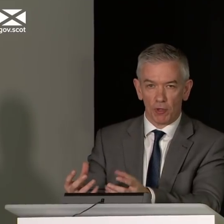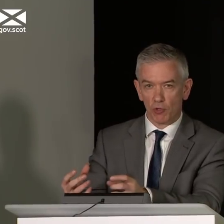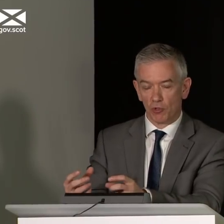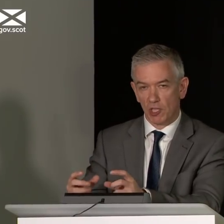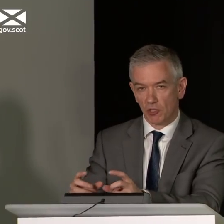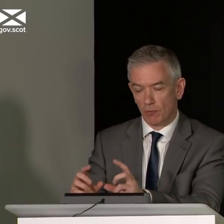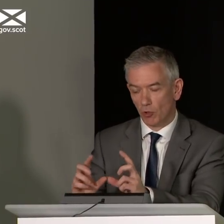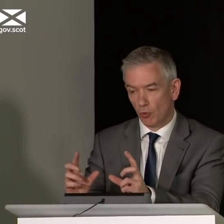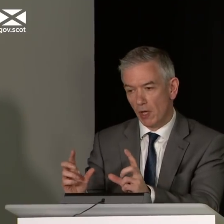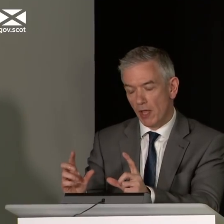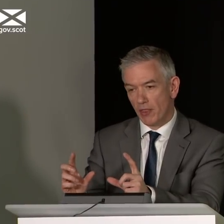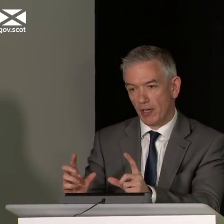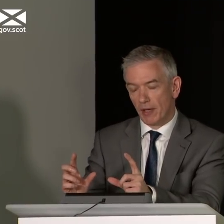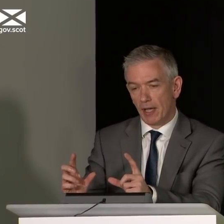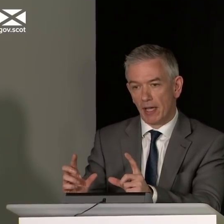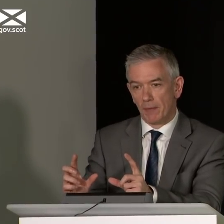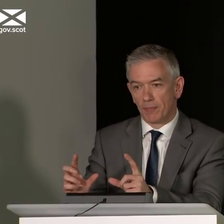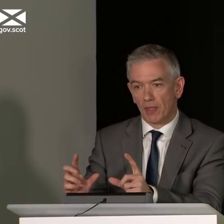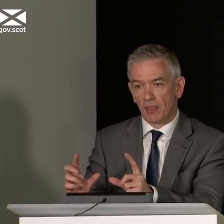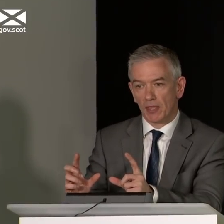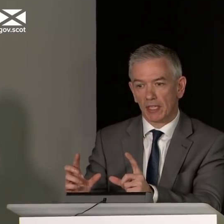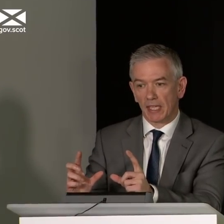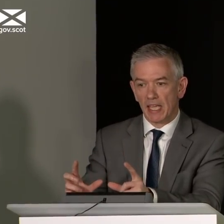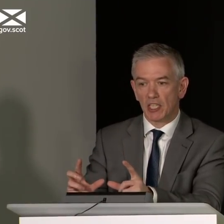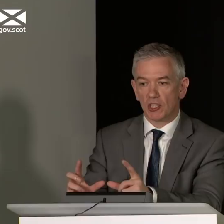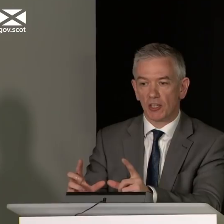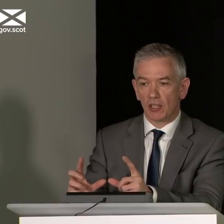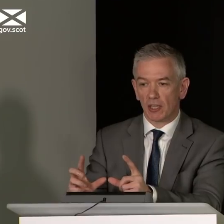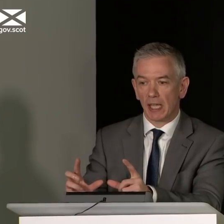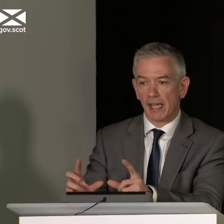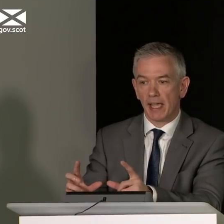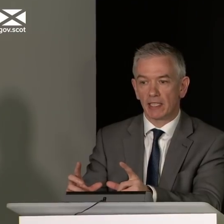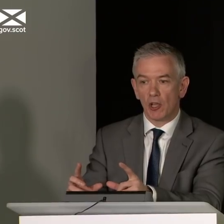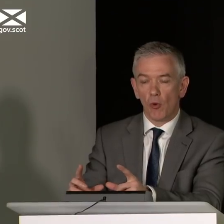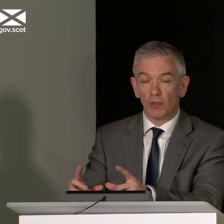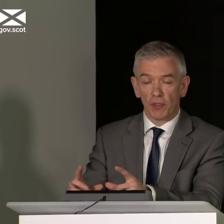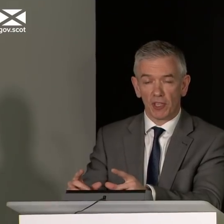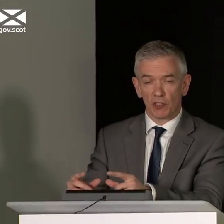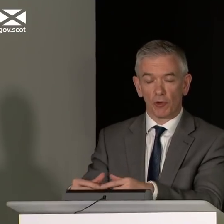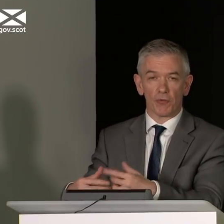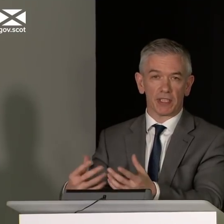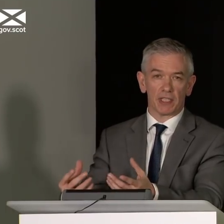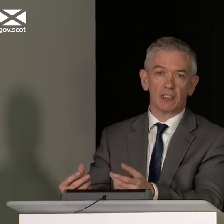but also starts to model the kind of cases that lie ahead, one of the things we have